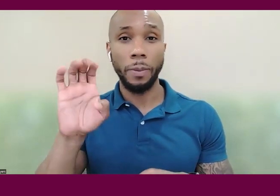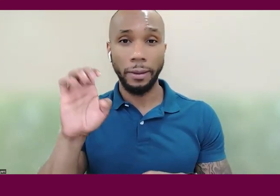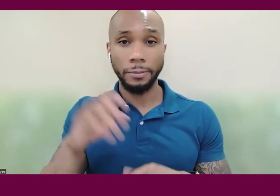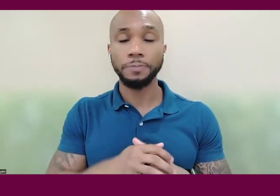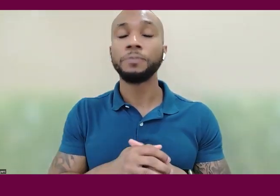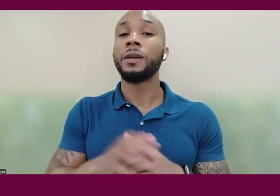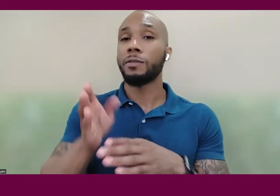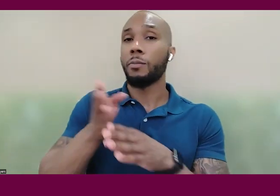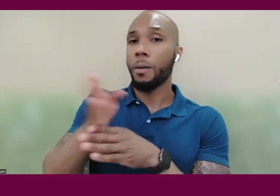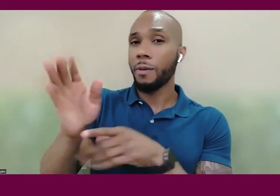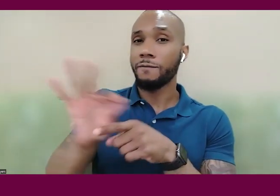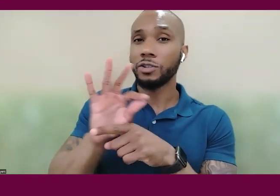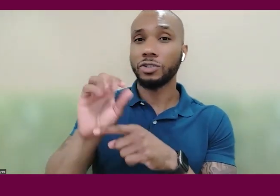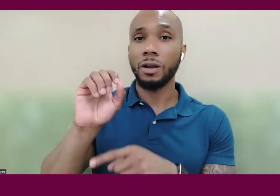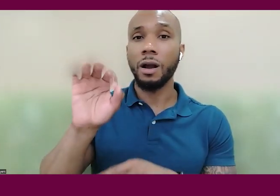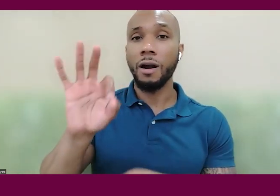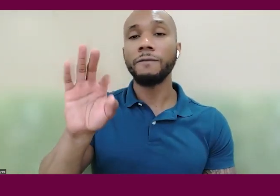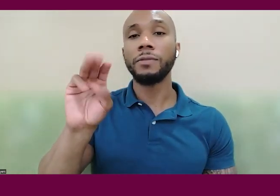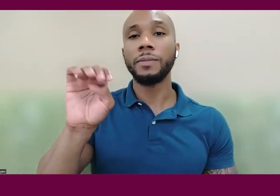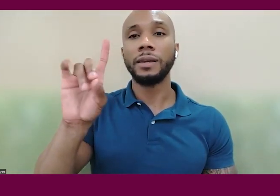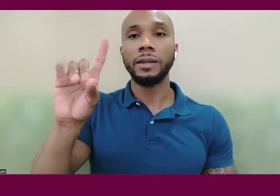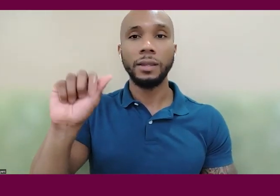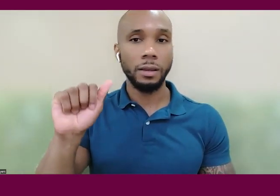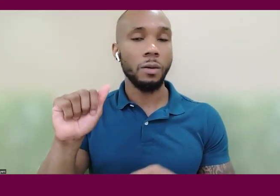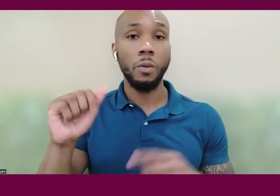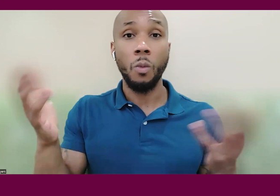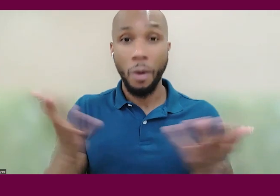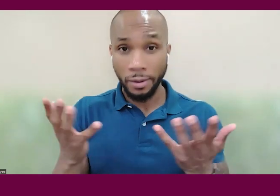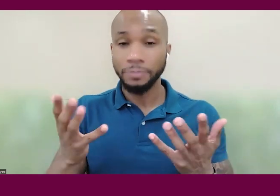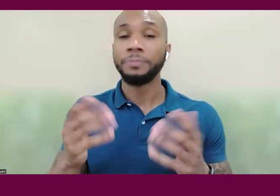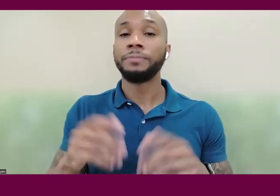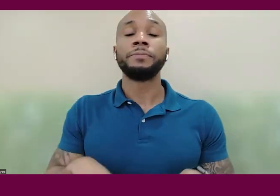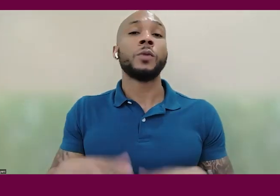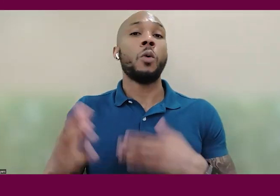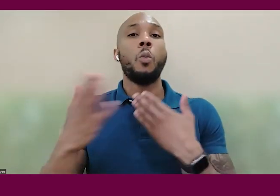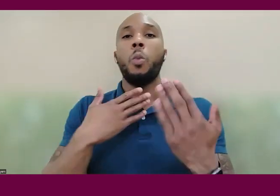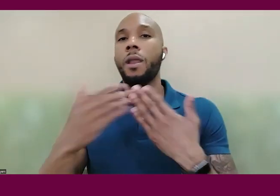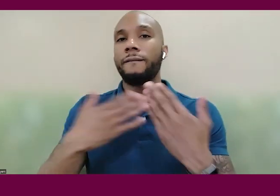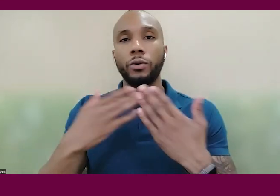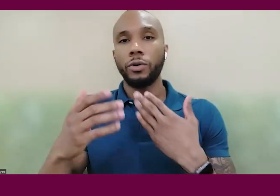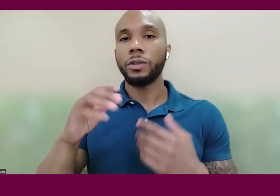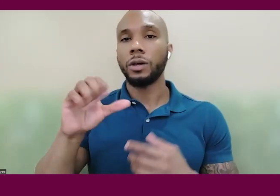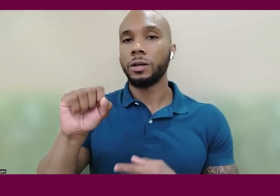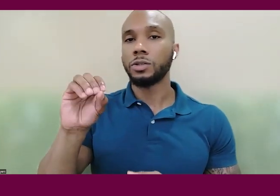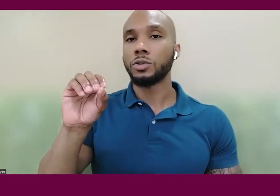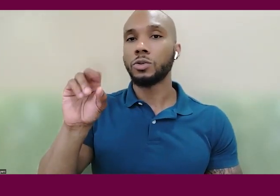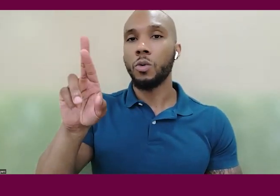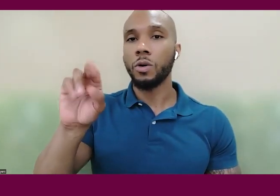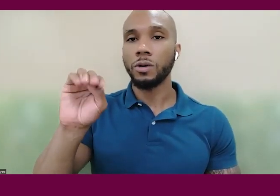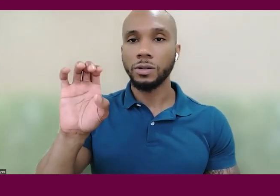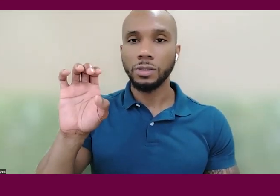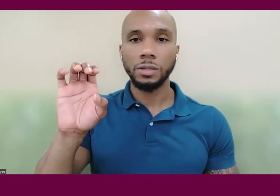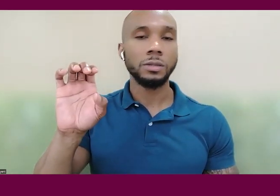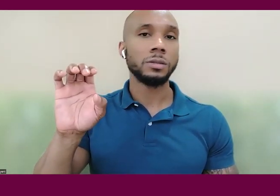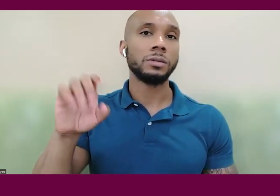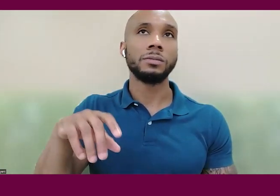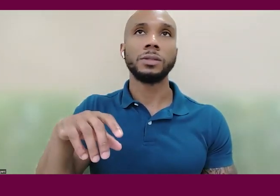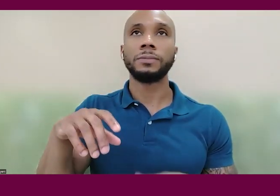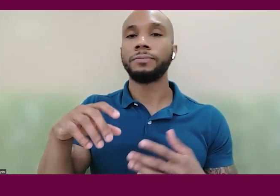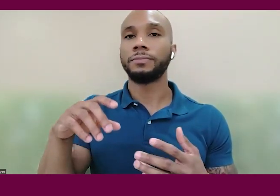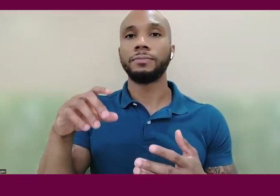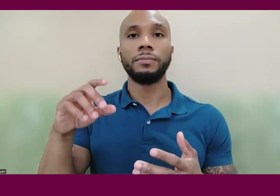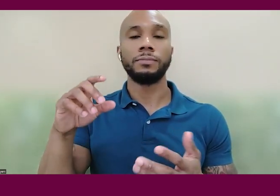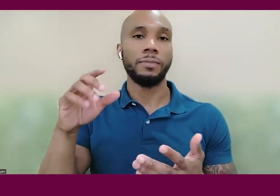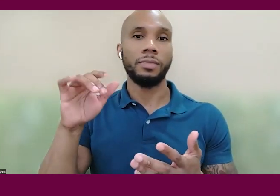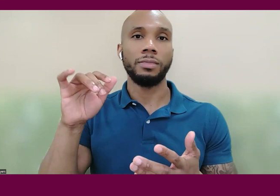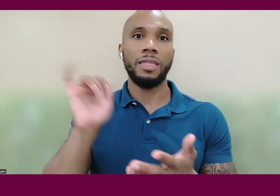The primary function of the media tends to be whatever the source that finances the media